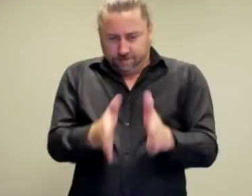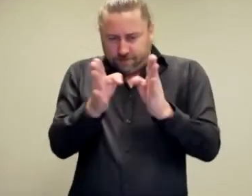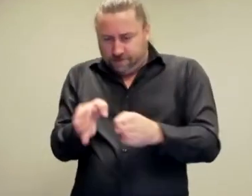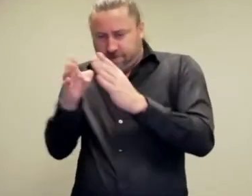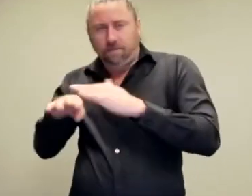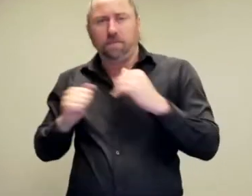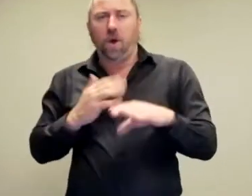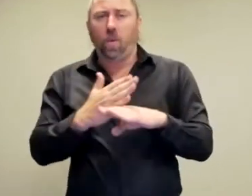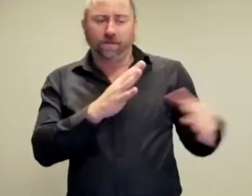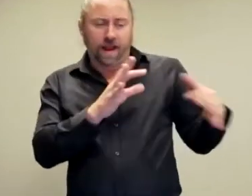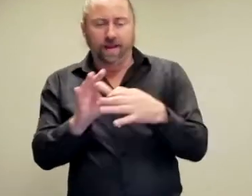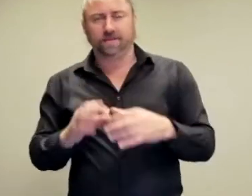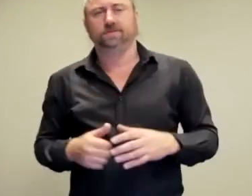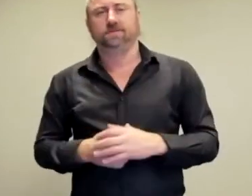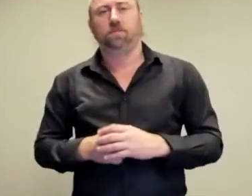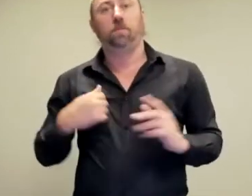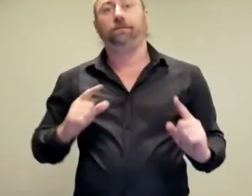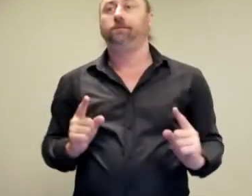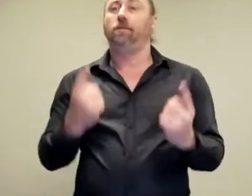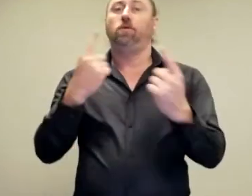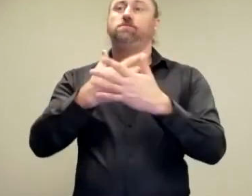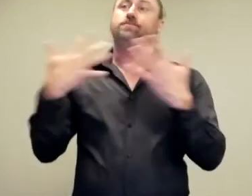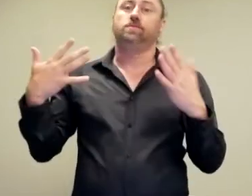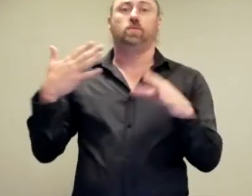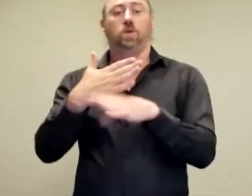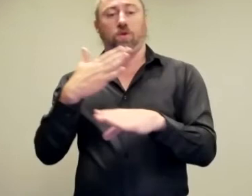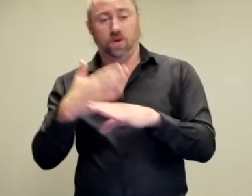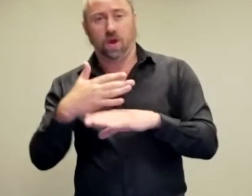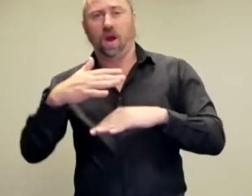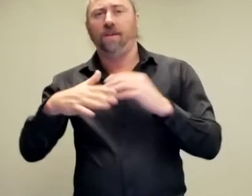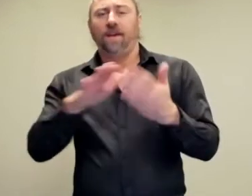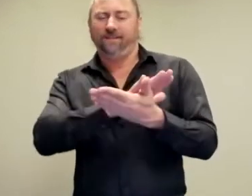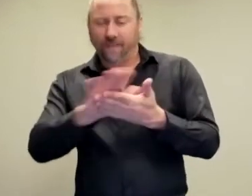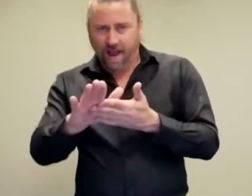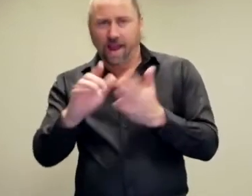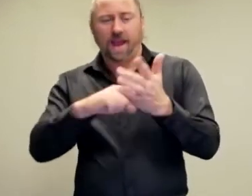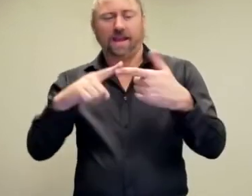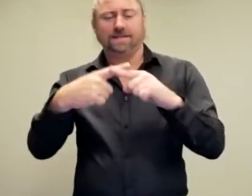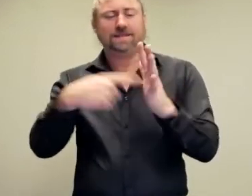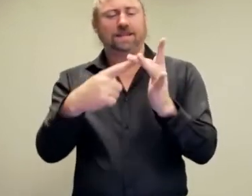but my first major work using the flat textile-like method was here in